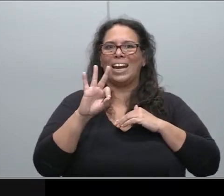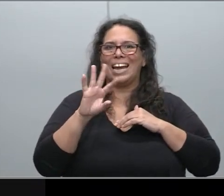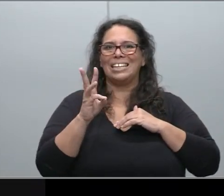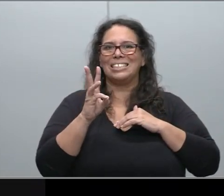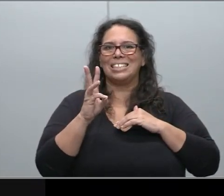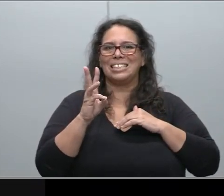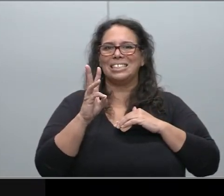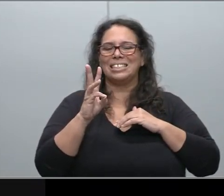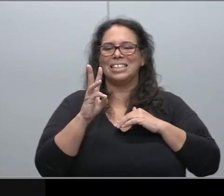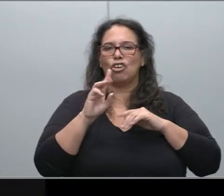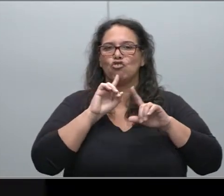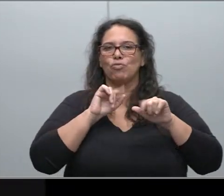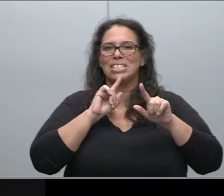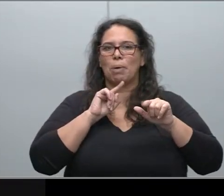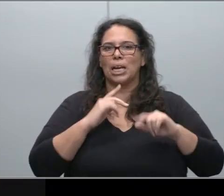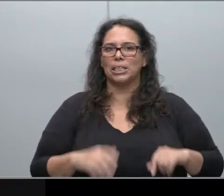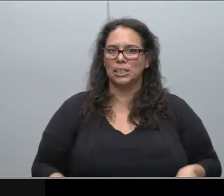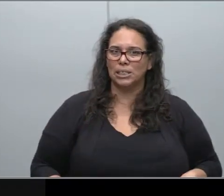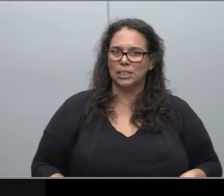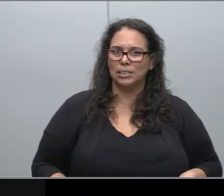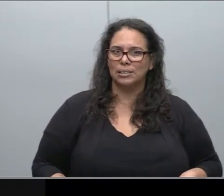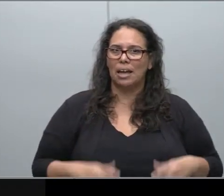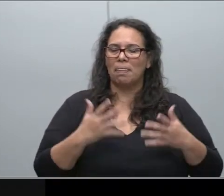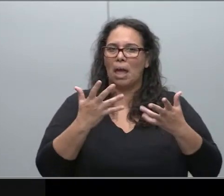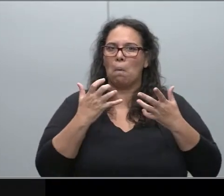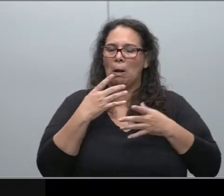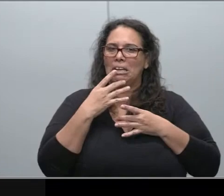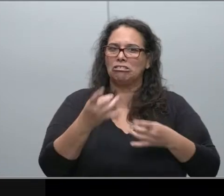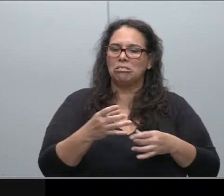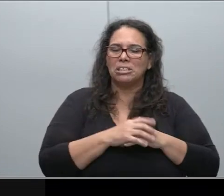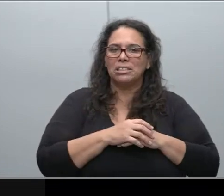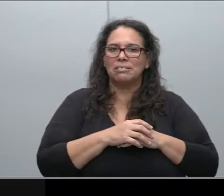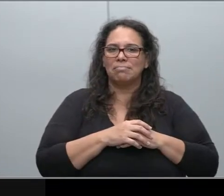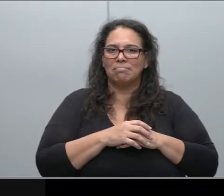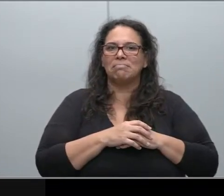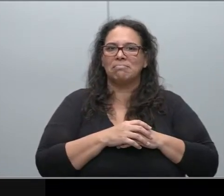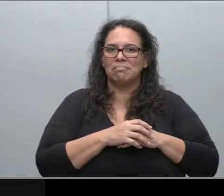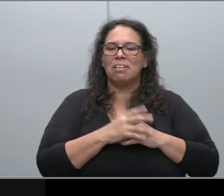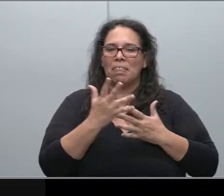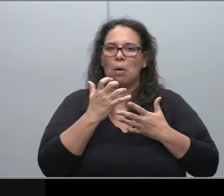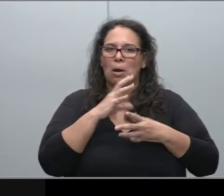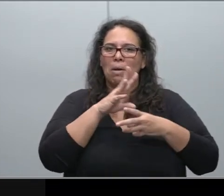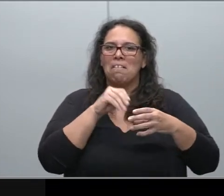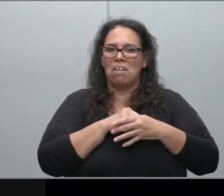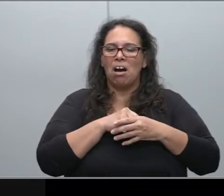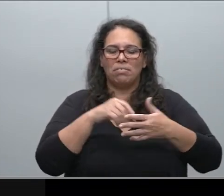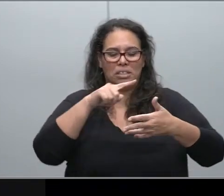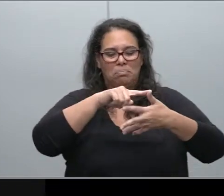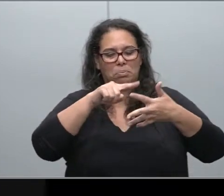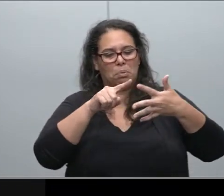What practices would be most effective in addressing academic support for students? So you'll type in your answer. And then when you're done,